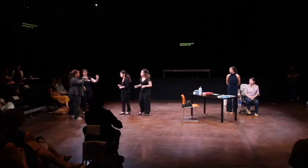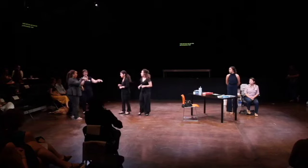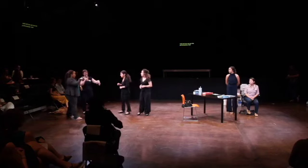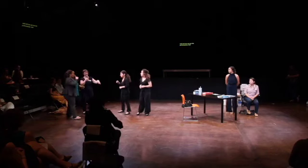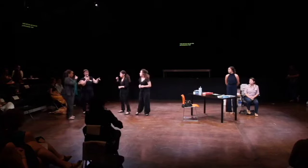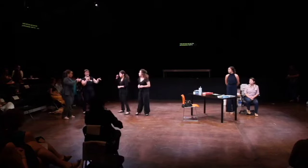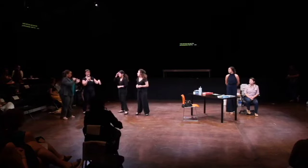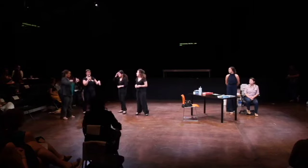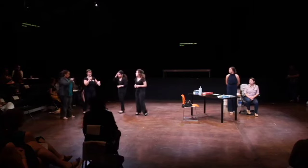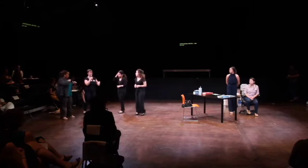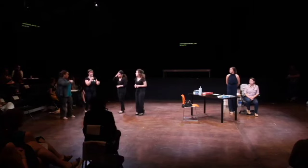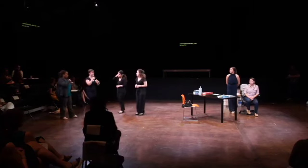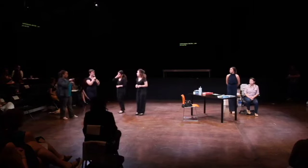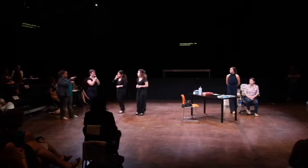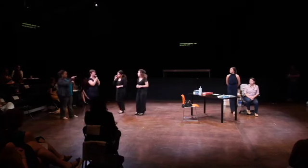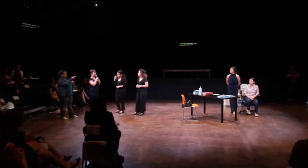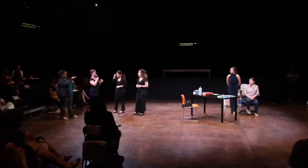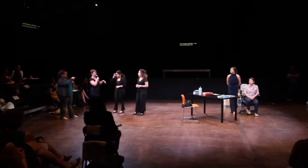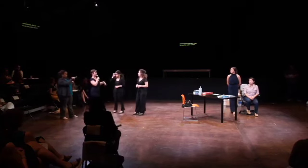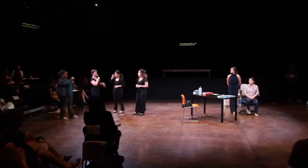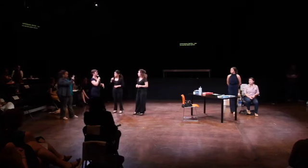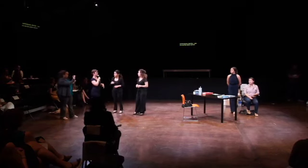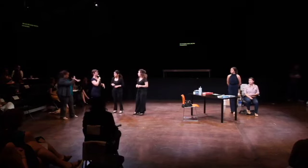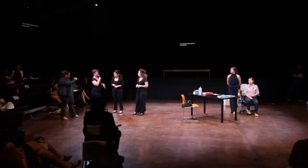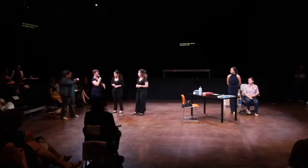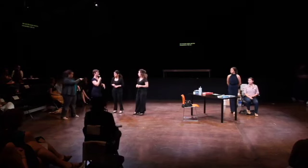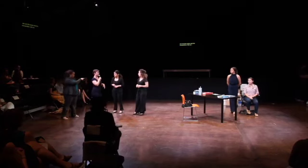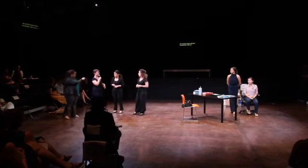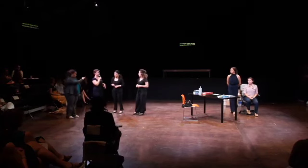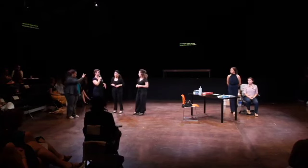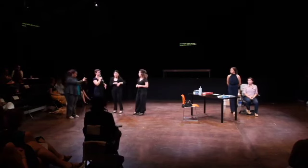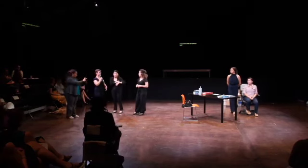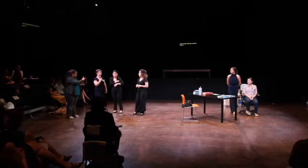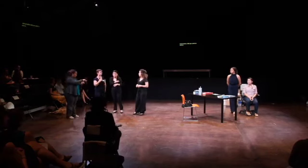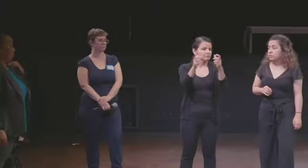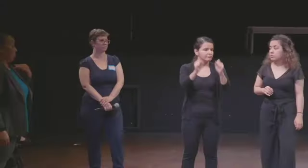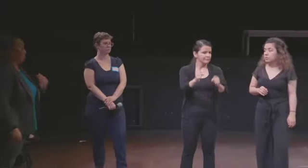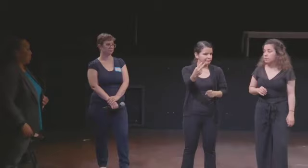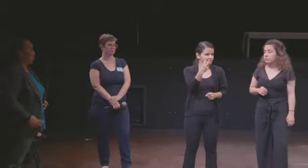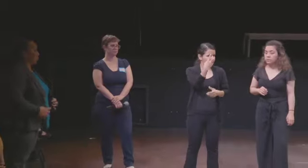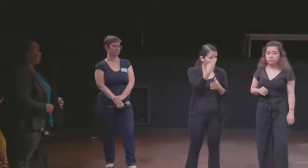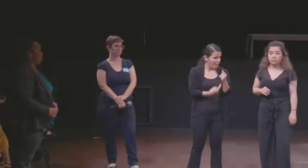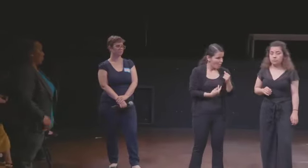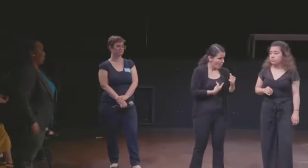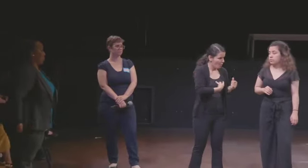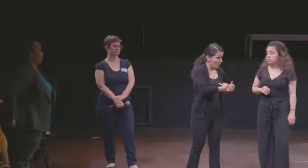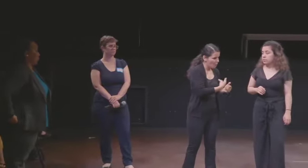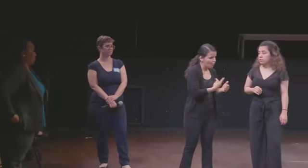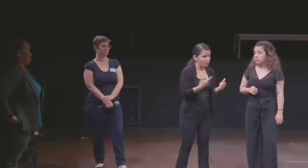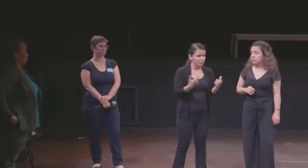you can see the actors and the interpreters. Did you want to add to that, Susan Elizabeth, about placement? [Interpreter] Yes, in this scene you can see